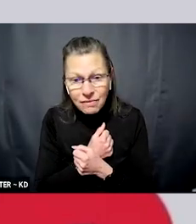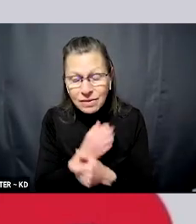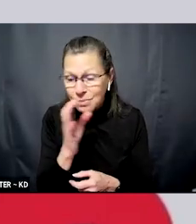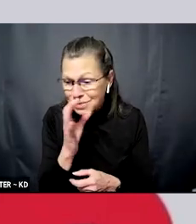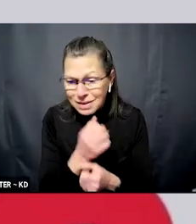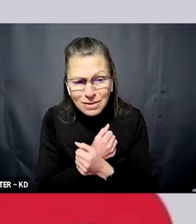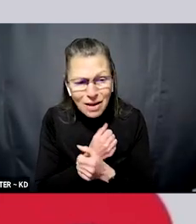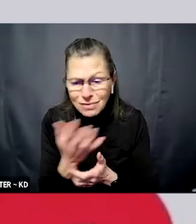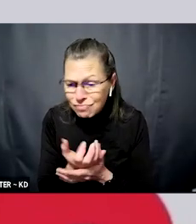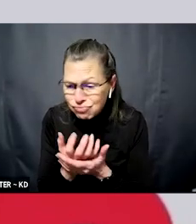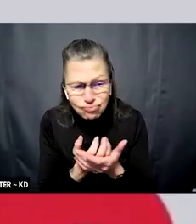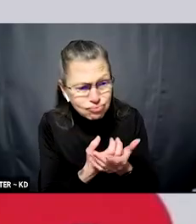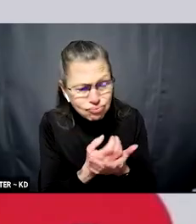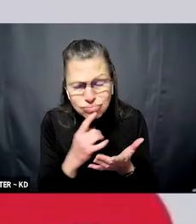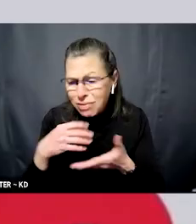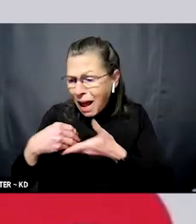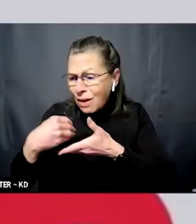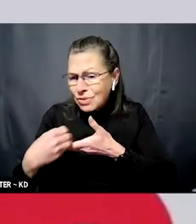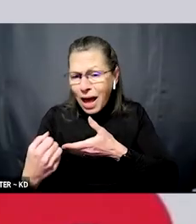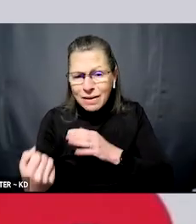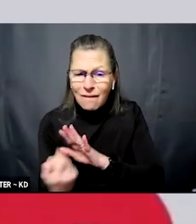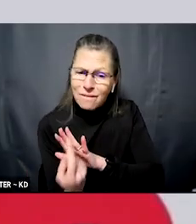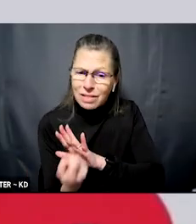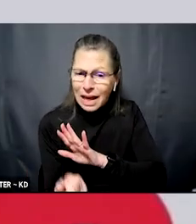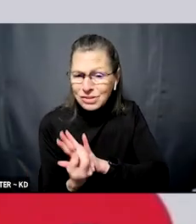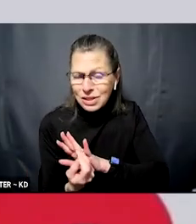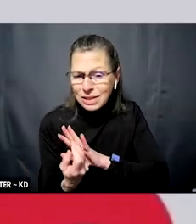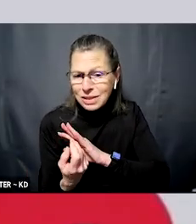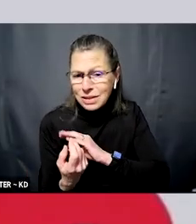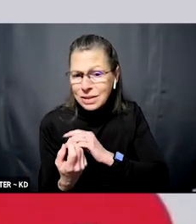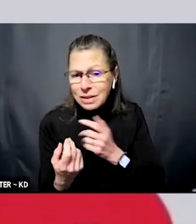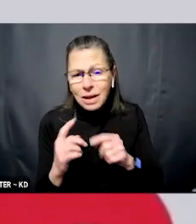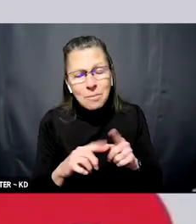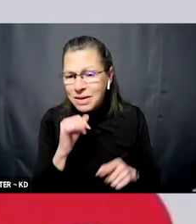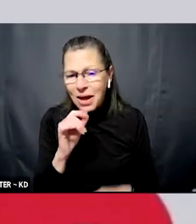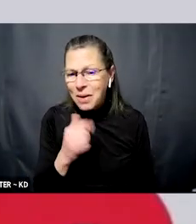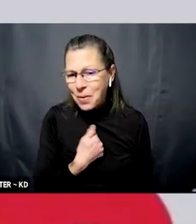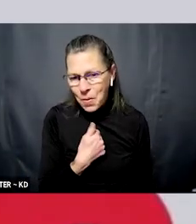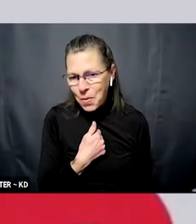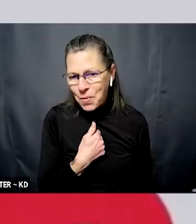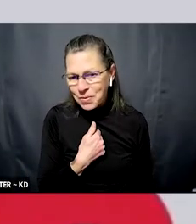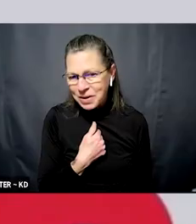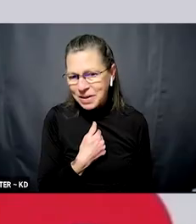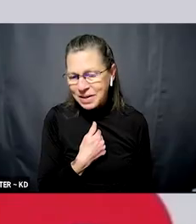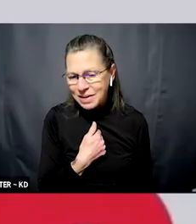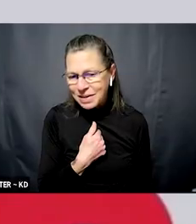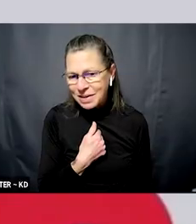outside validation the whole time, but not my own validation. And so, as I was seeking outside love,